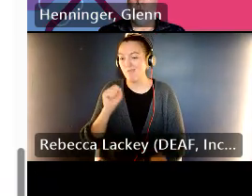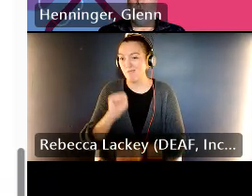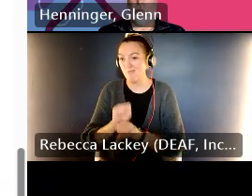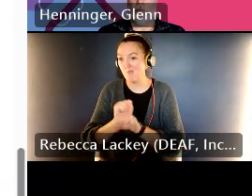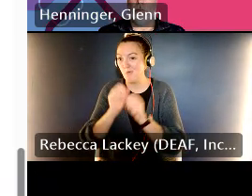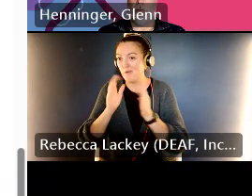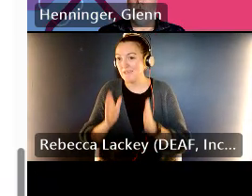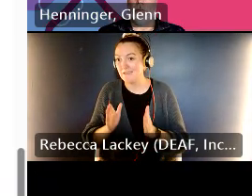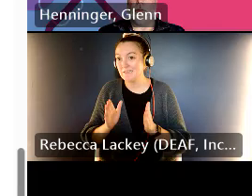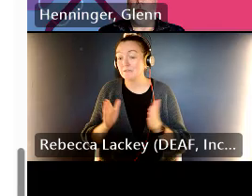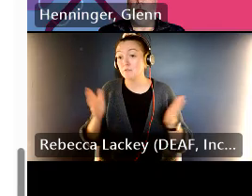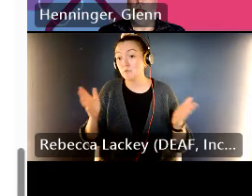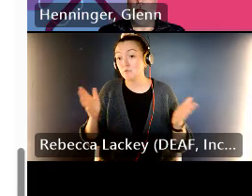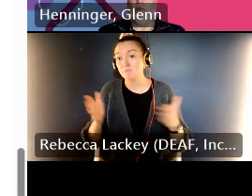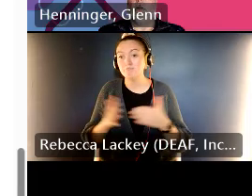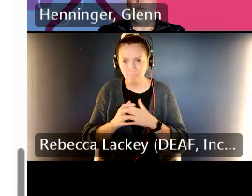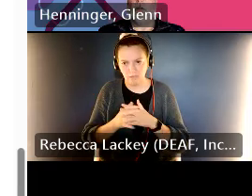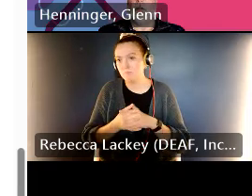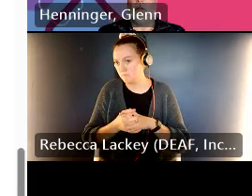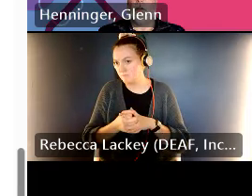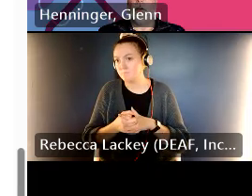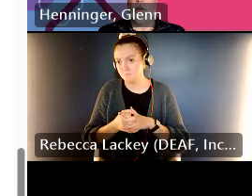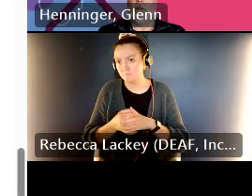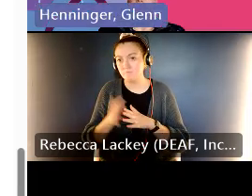So yes, we'll use union.